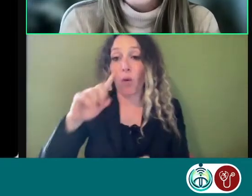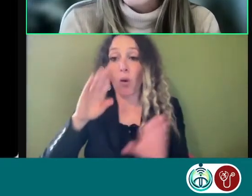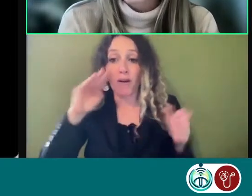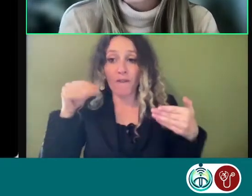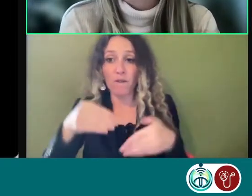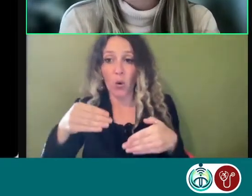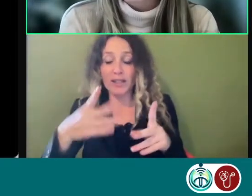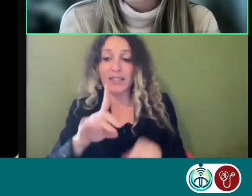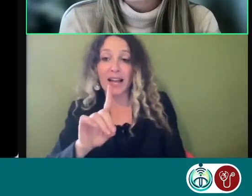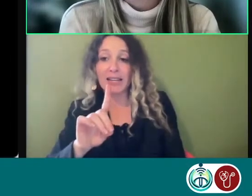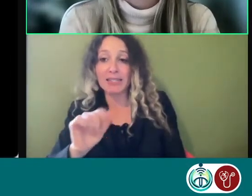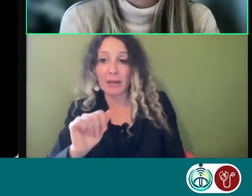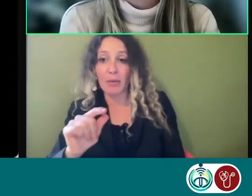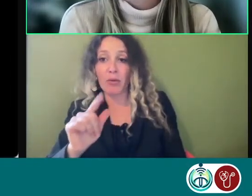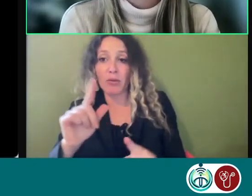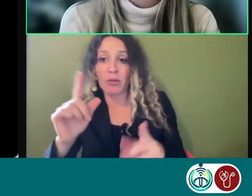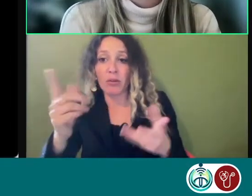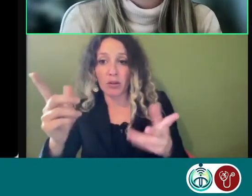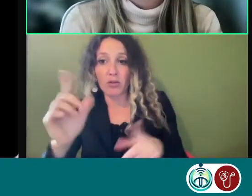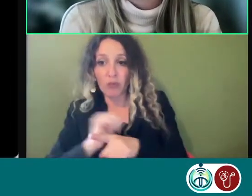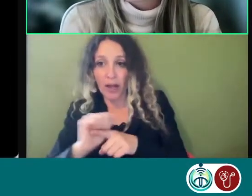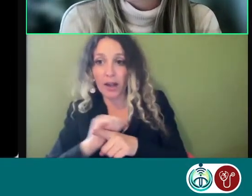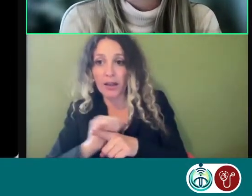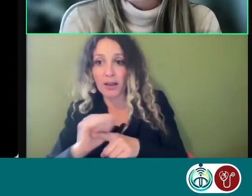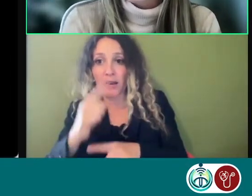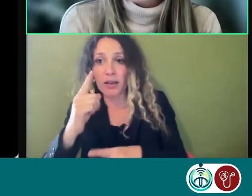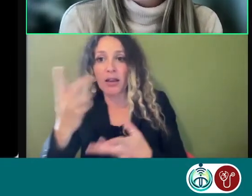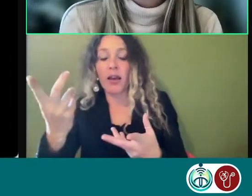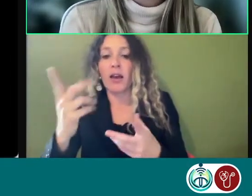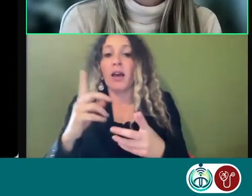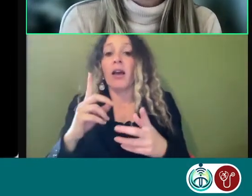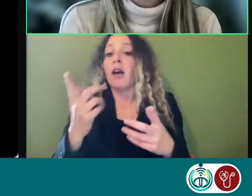still struggling with, but doing a lot of work to try and increase. And then today,